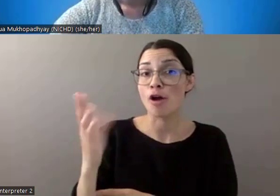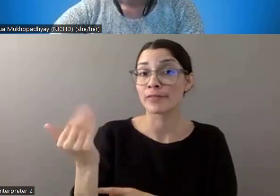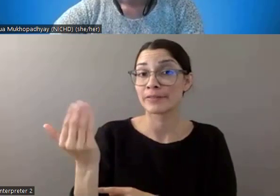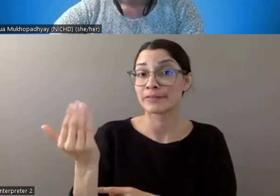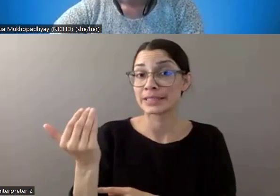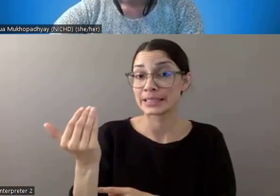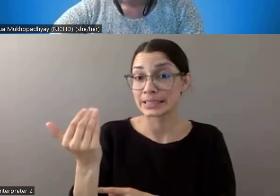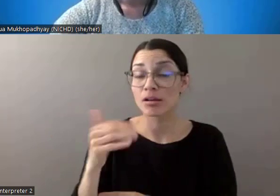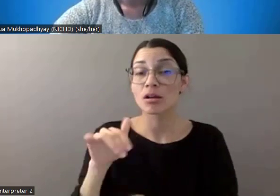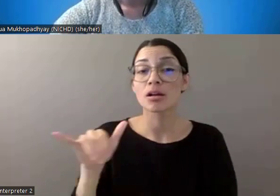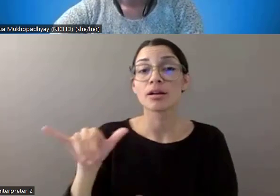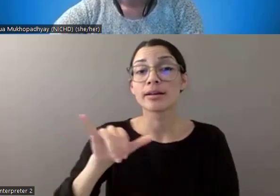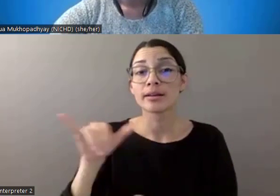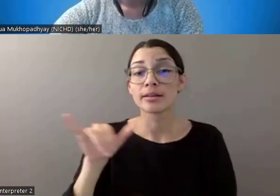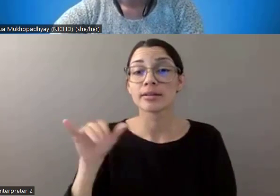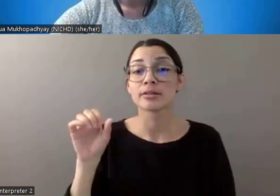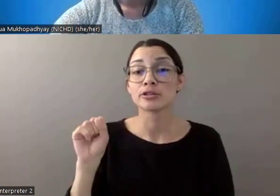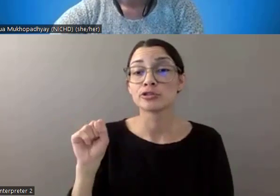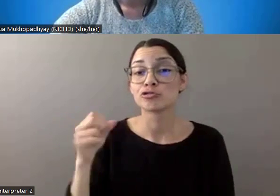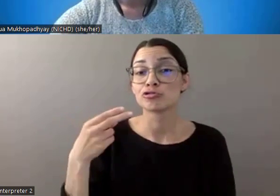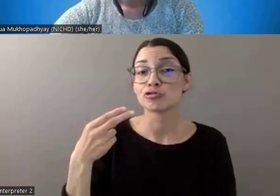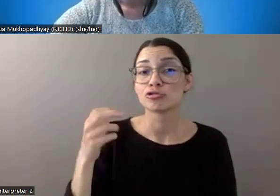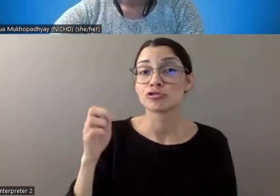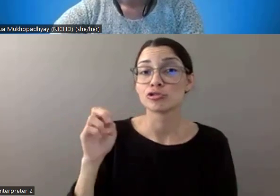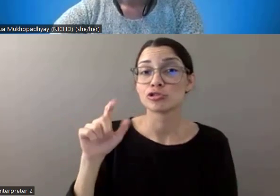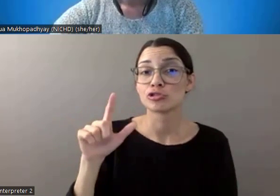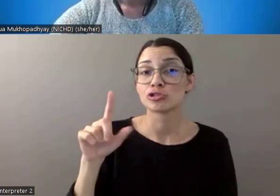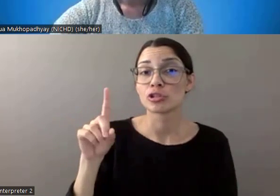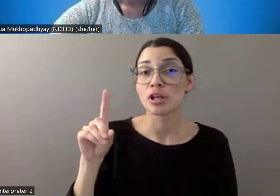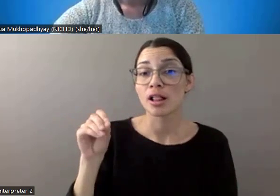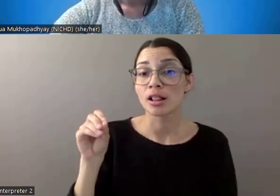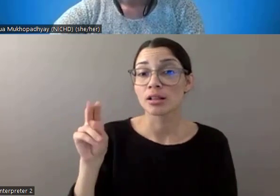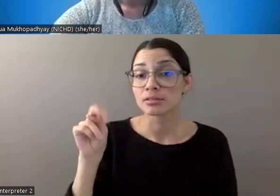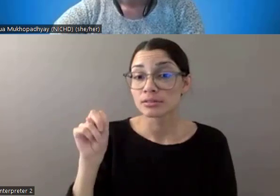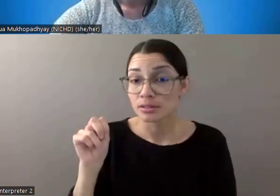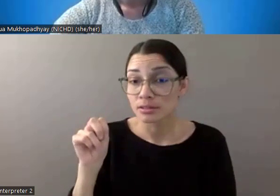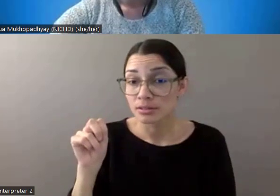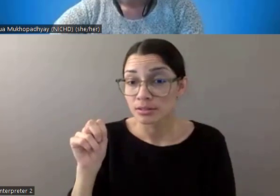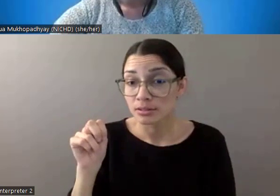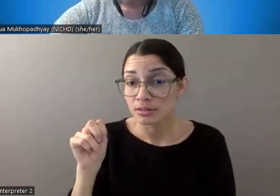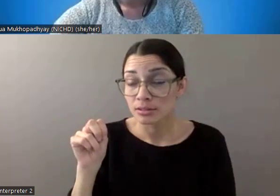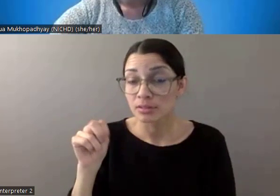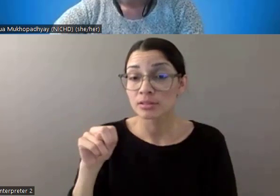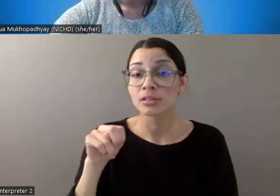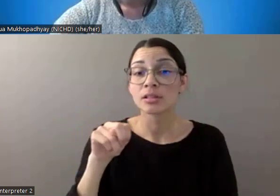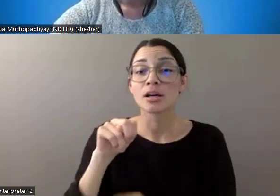such as shelving and drawers for bench space, additional gas lines, etc.,